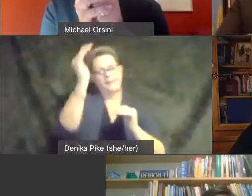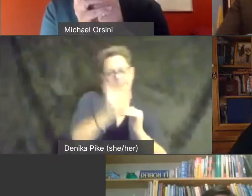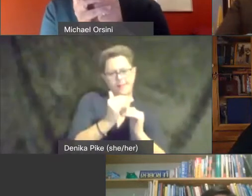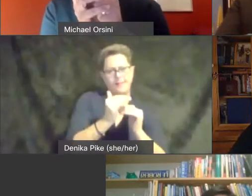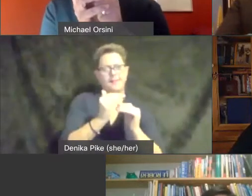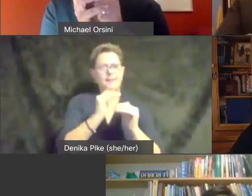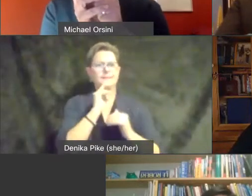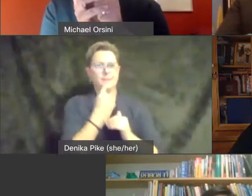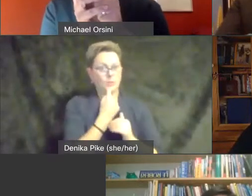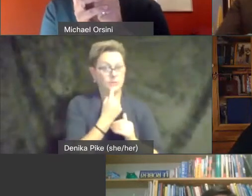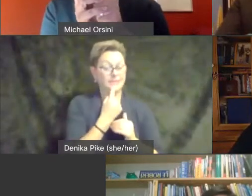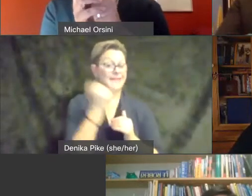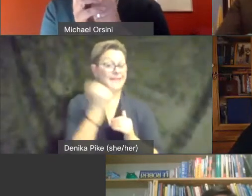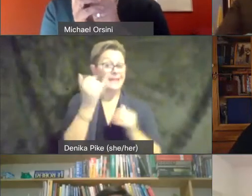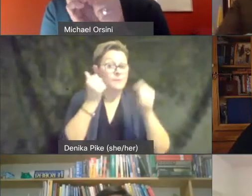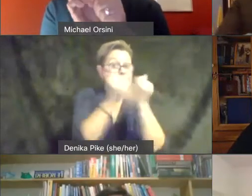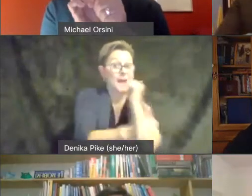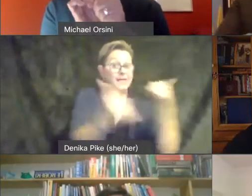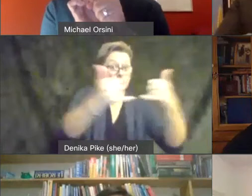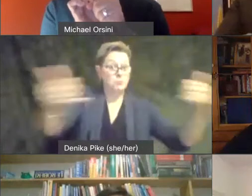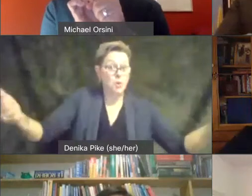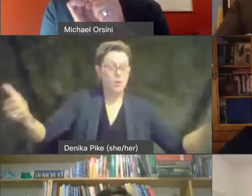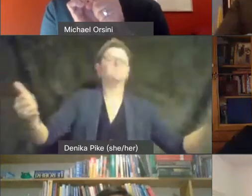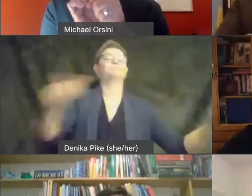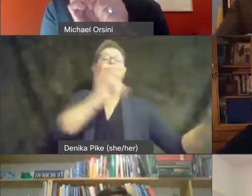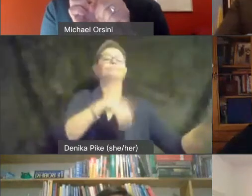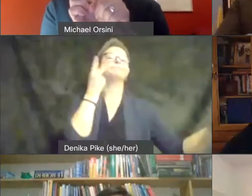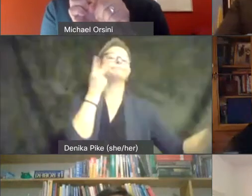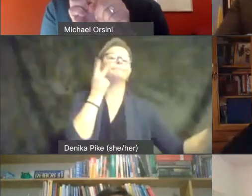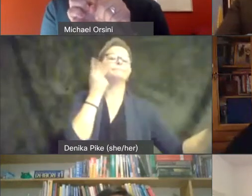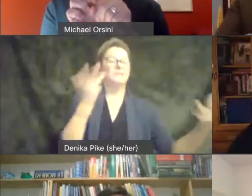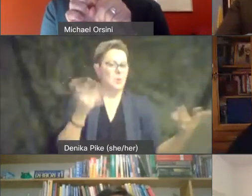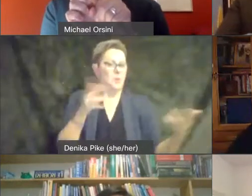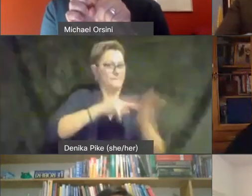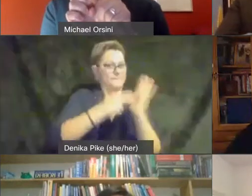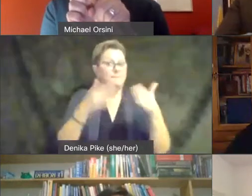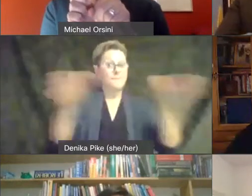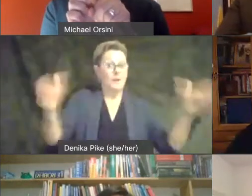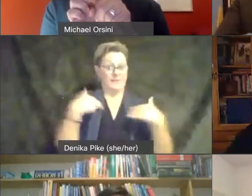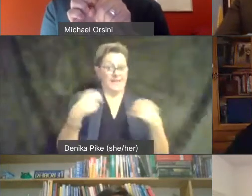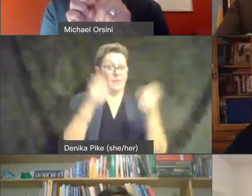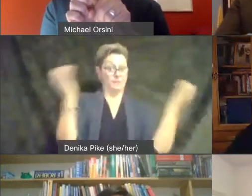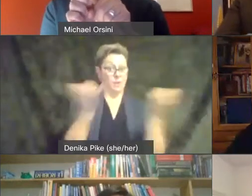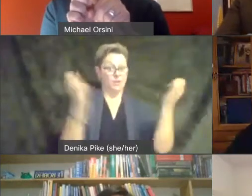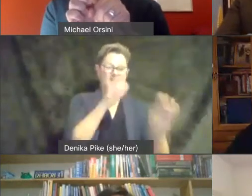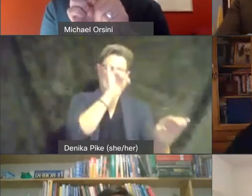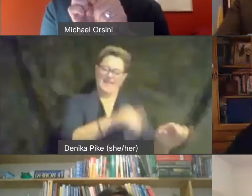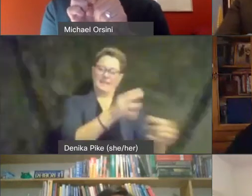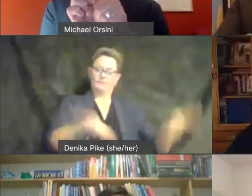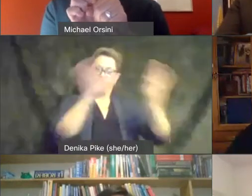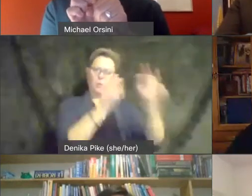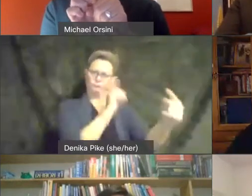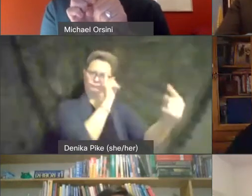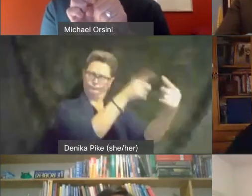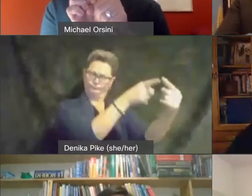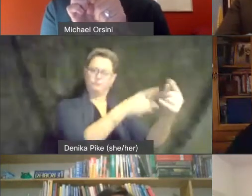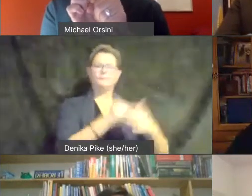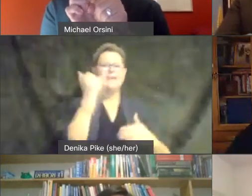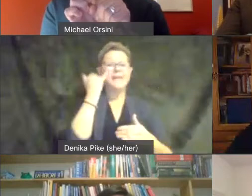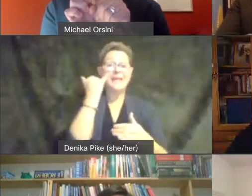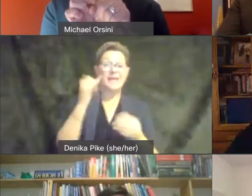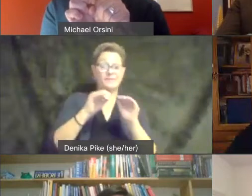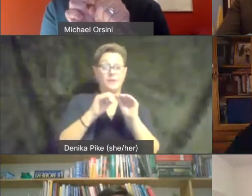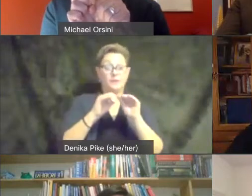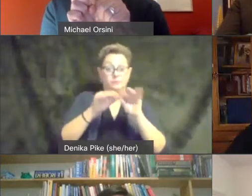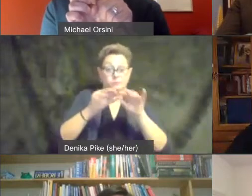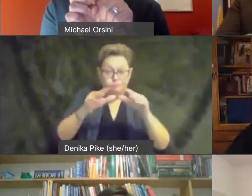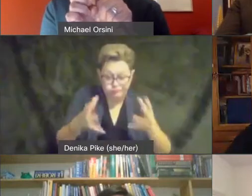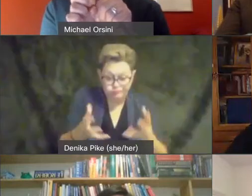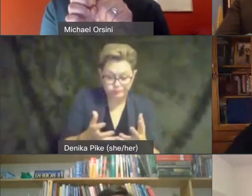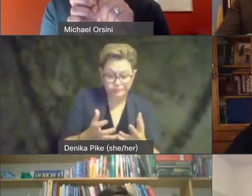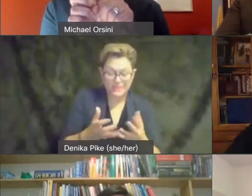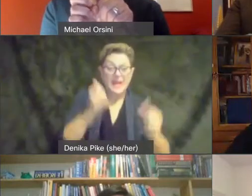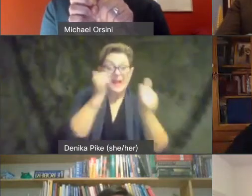So, this is a big key thing when we think about public health emergencies and outbreak, it seemed to be a threat or go beyond borders. The WHO has the power to.